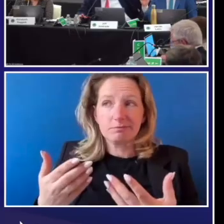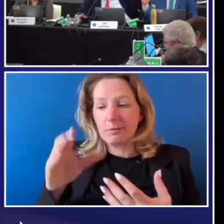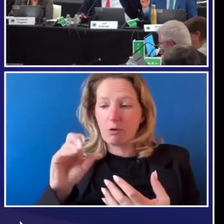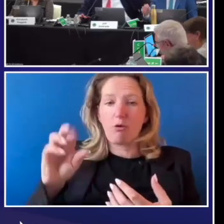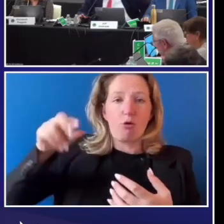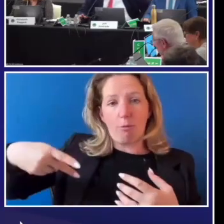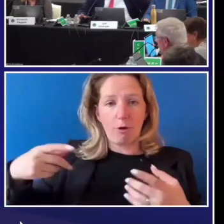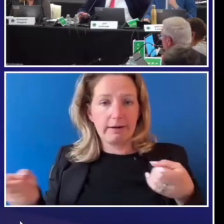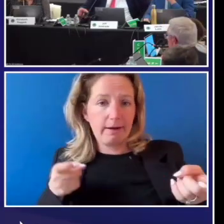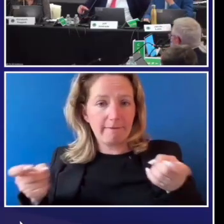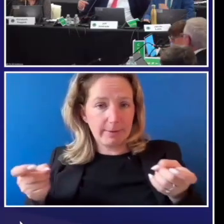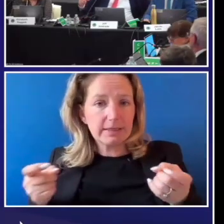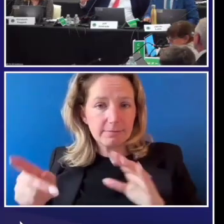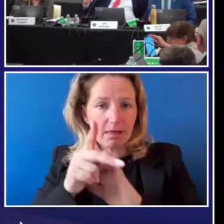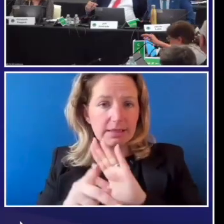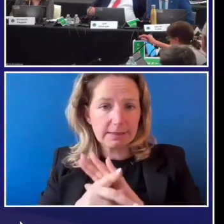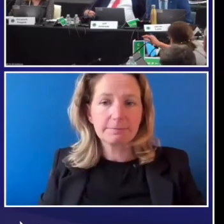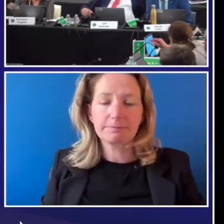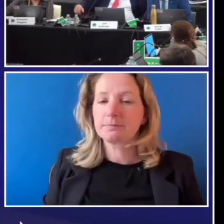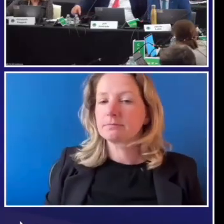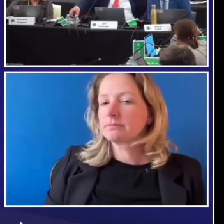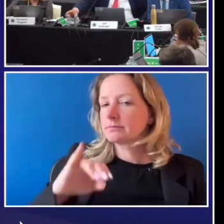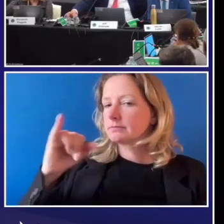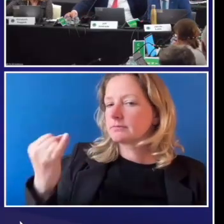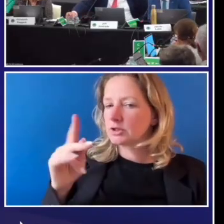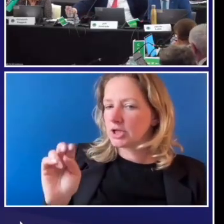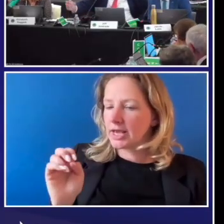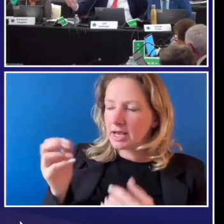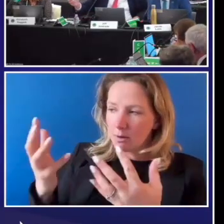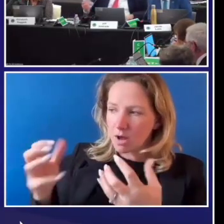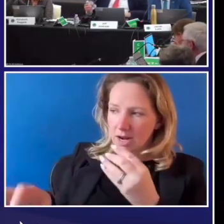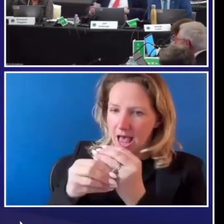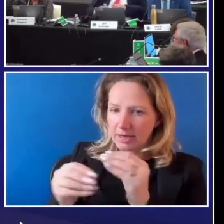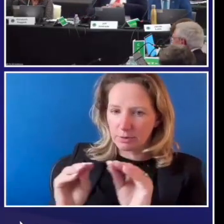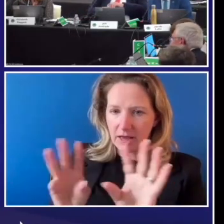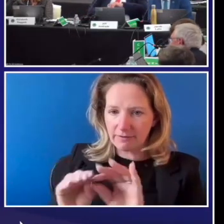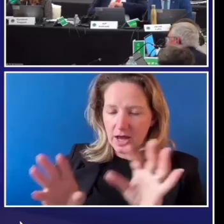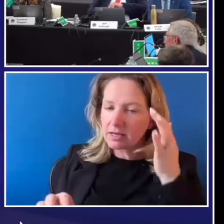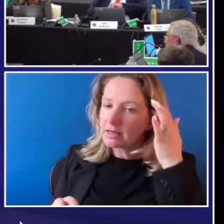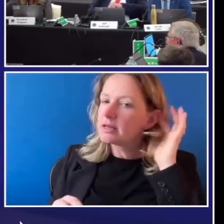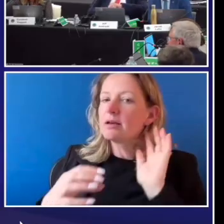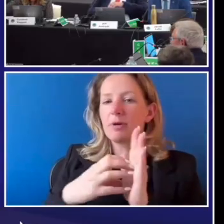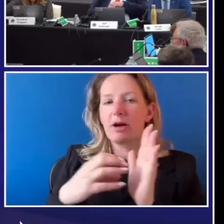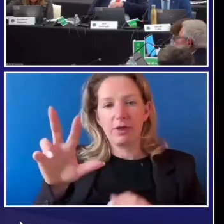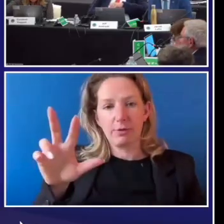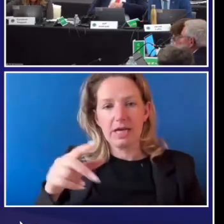Please, Jake. I'd also just add it for clarification. And three, it says, including by ensuring that the members of the standards